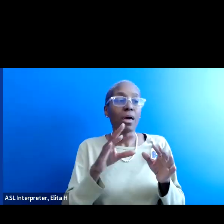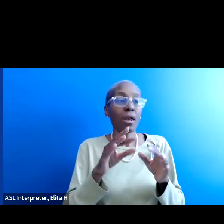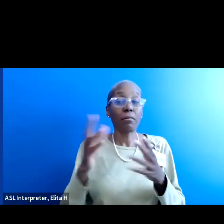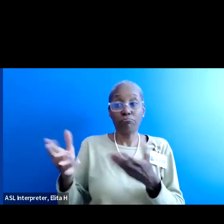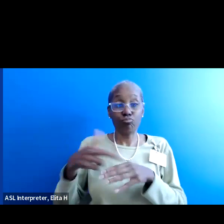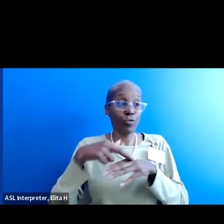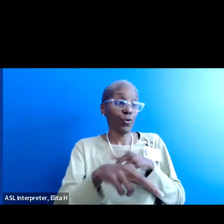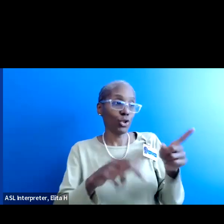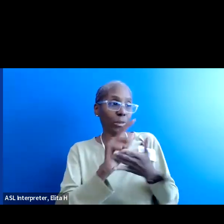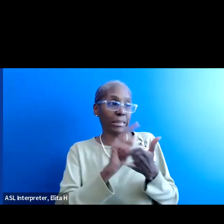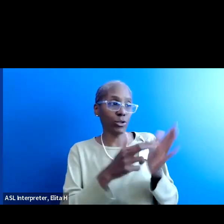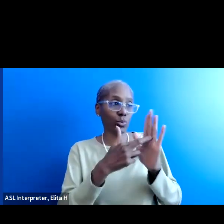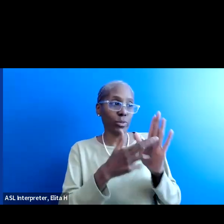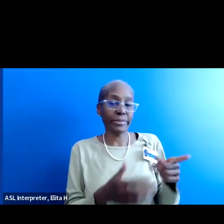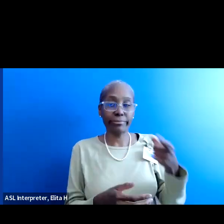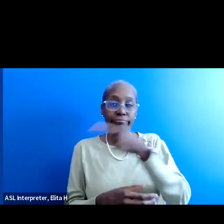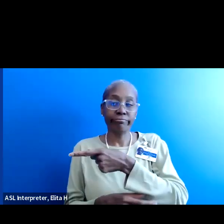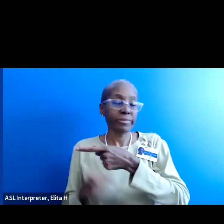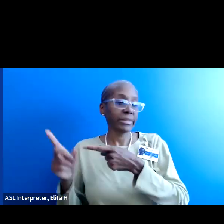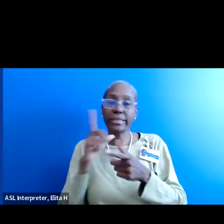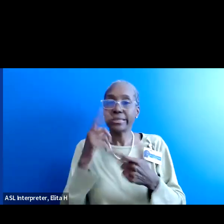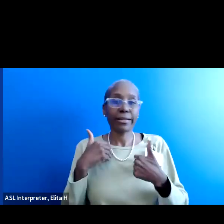representative for things that the resident doesn't have capacity for.